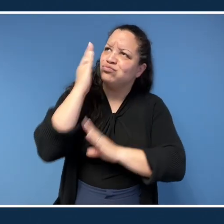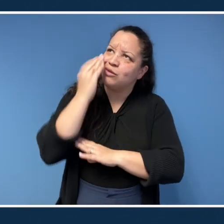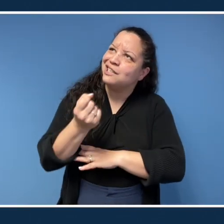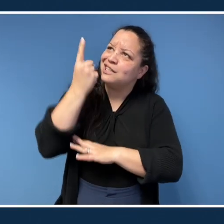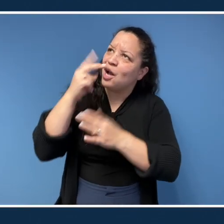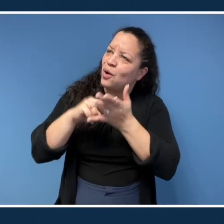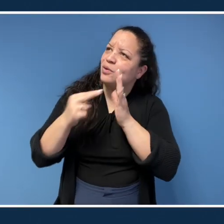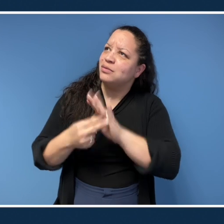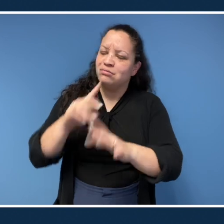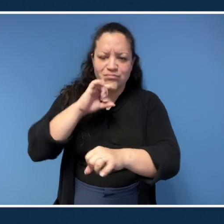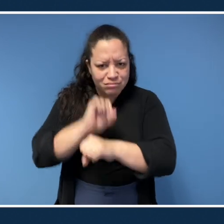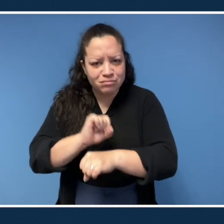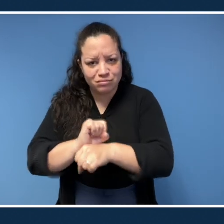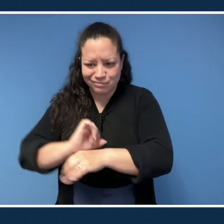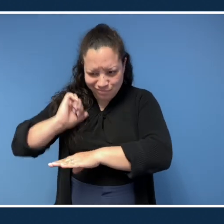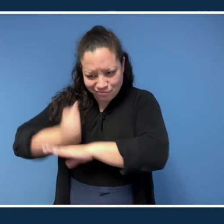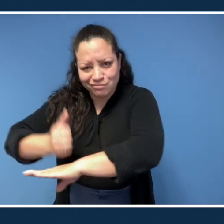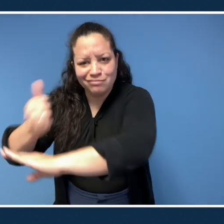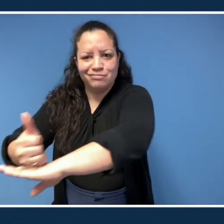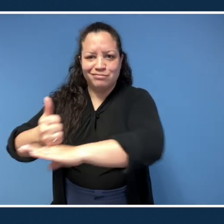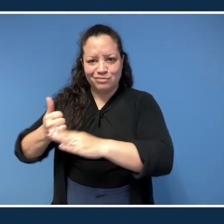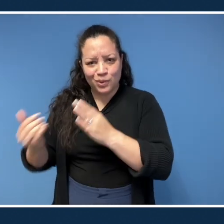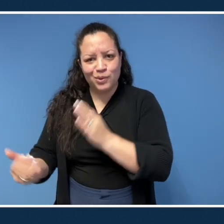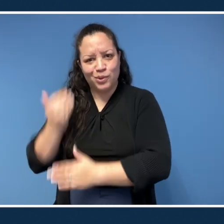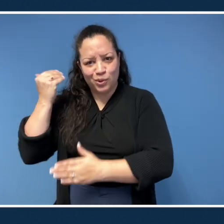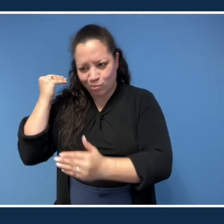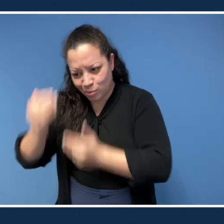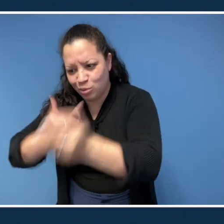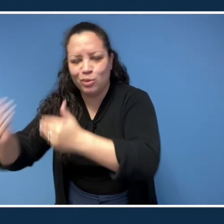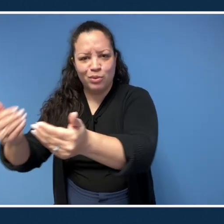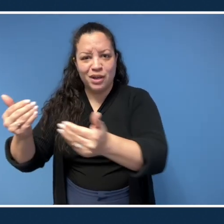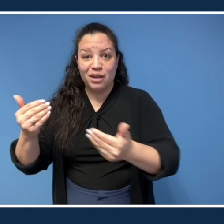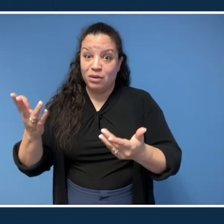to ensure that we're putting in place reparations that are not just symbolic but are systemic.